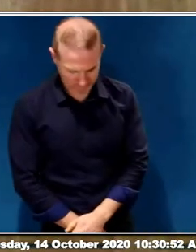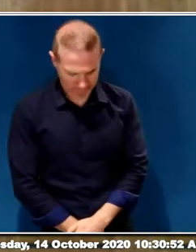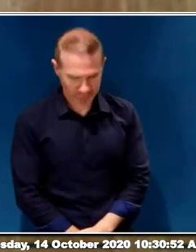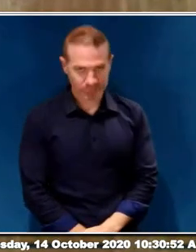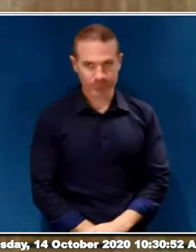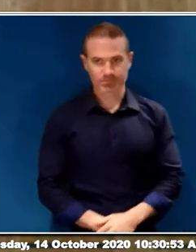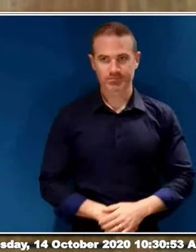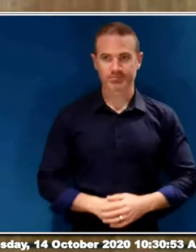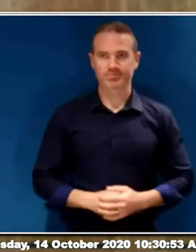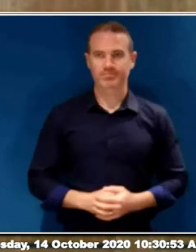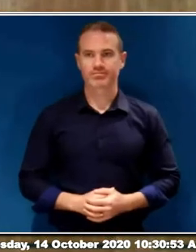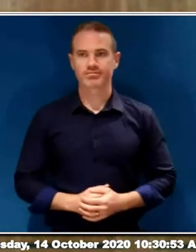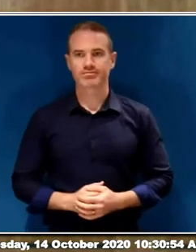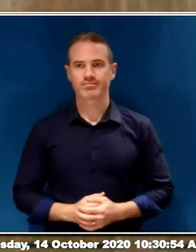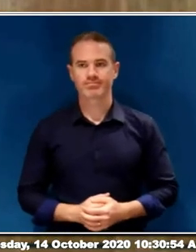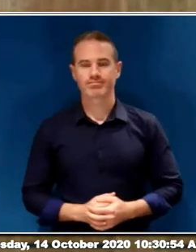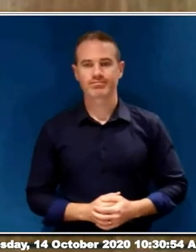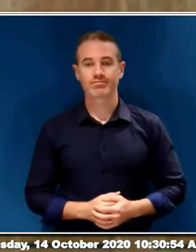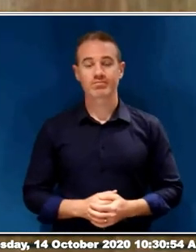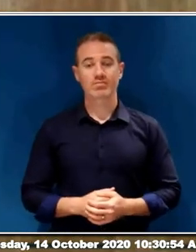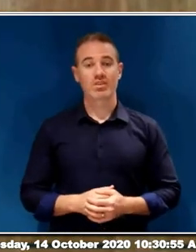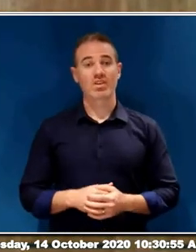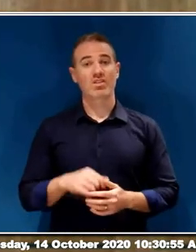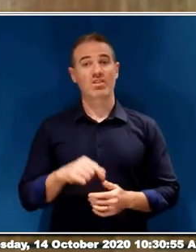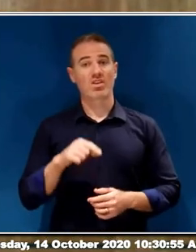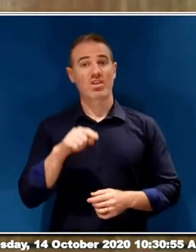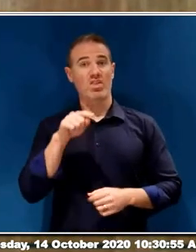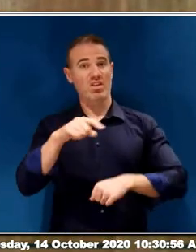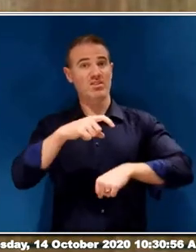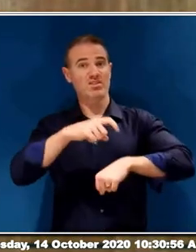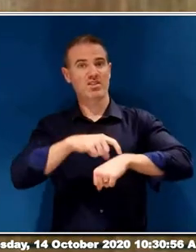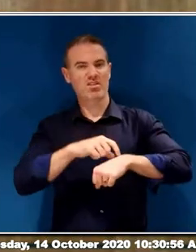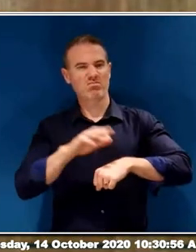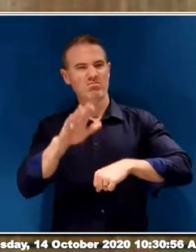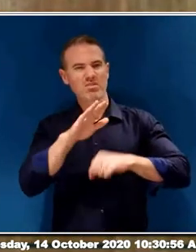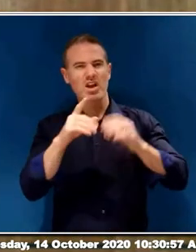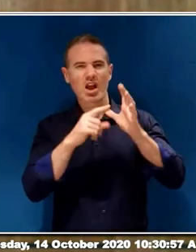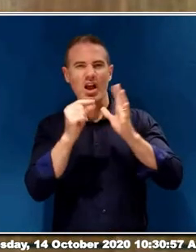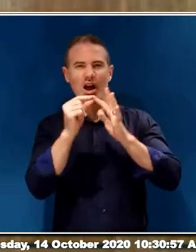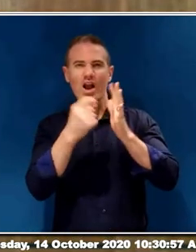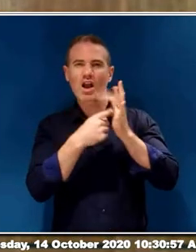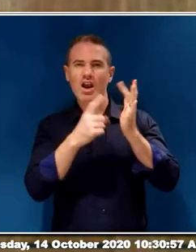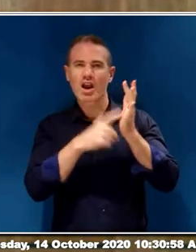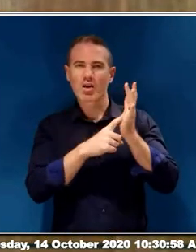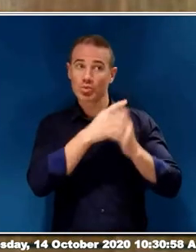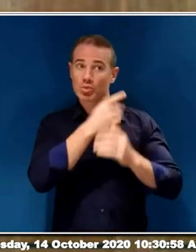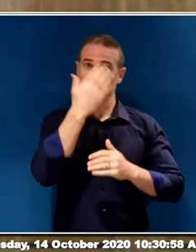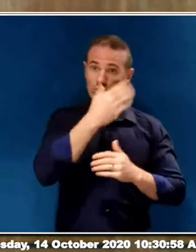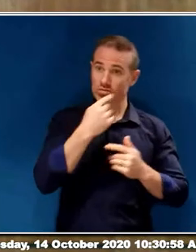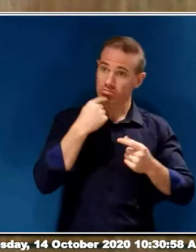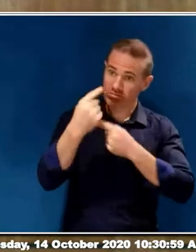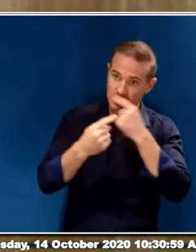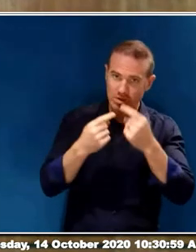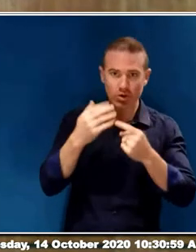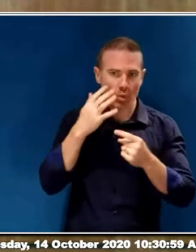or goals of when he would return to full-time or normal hours, if you call it that, normal school hours? No.